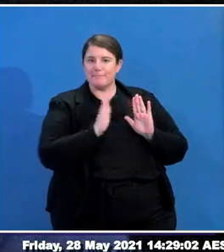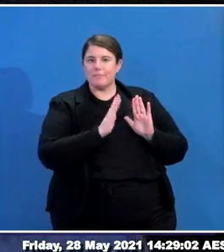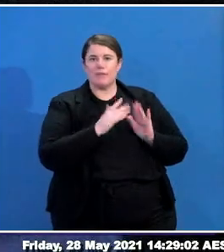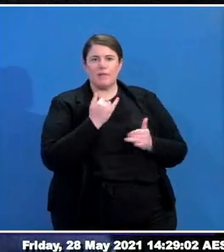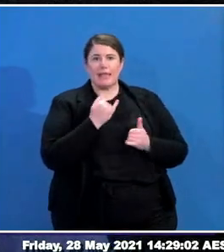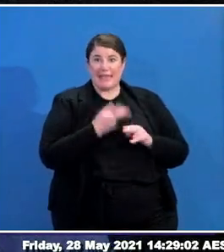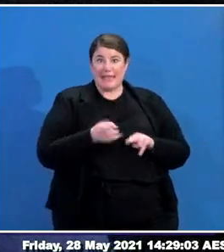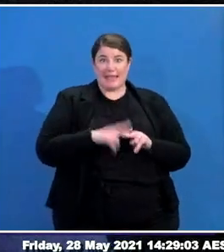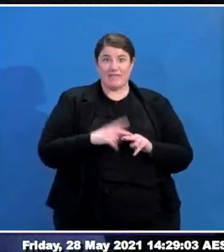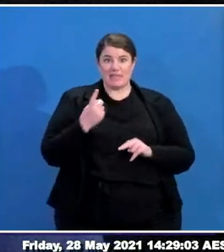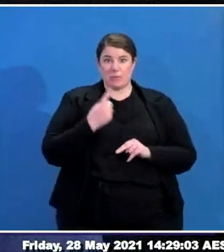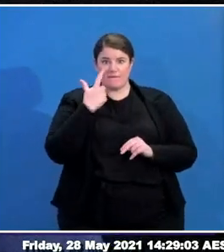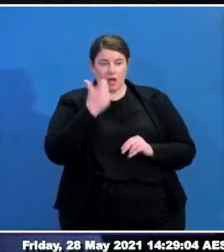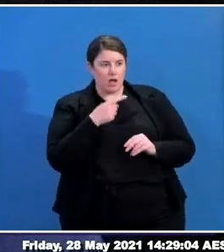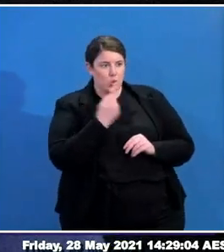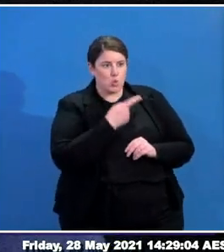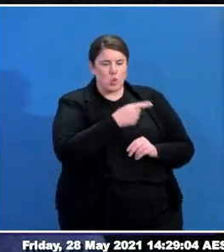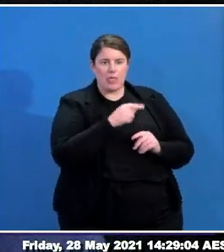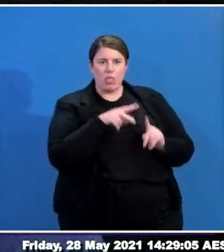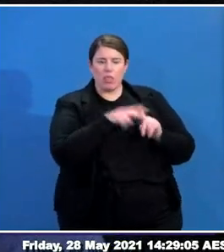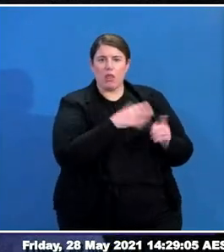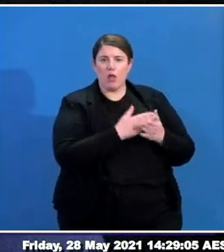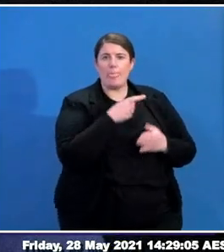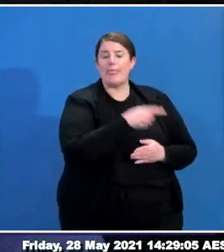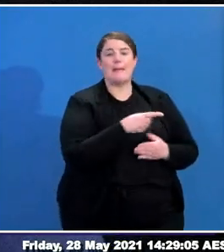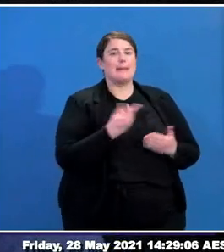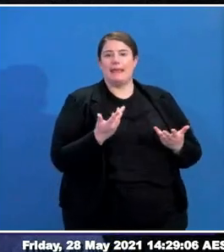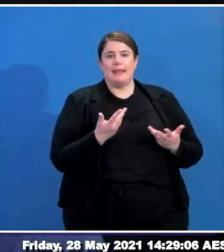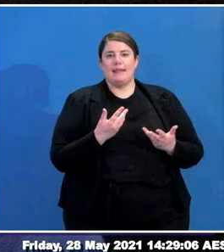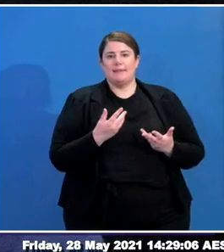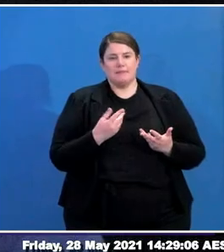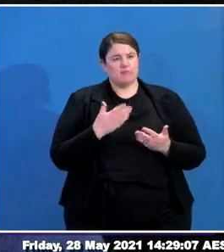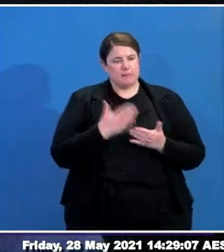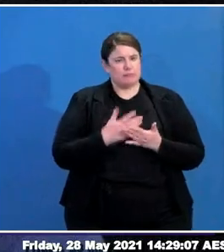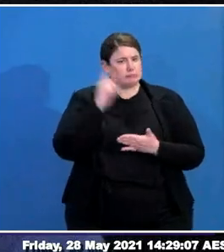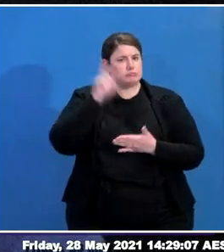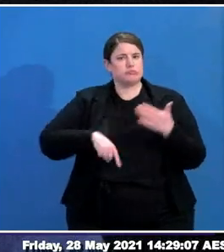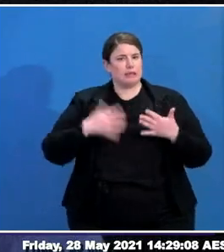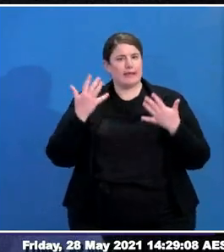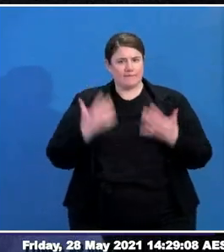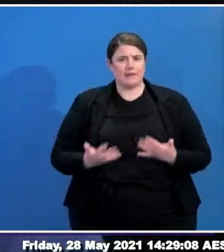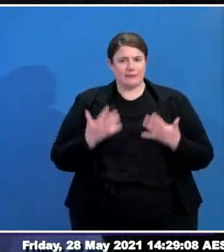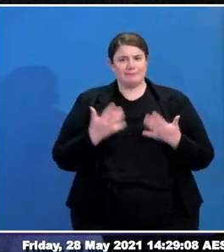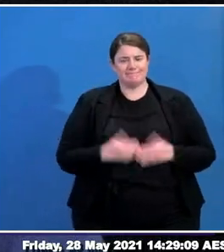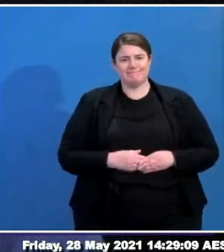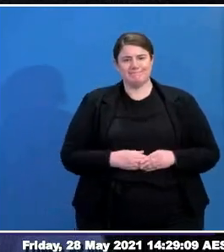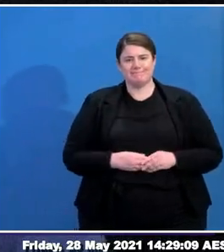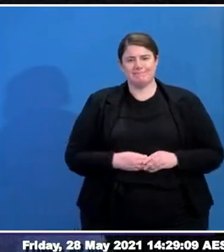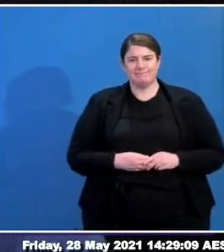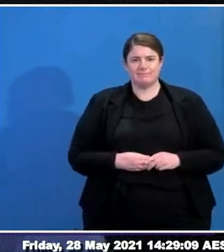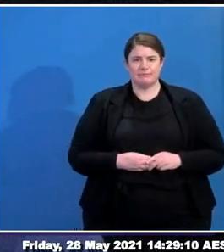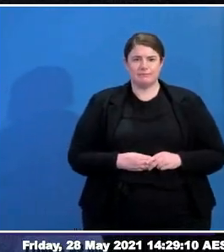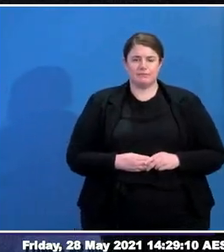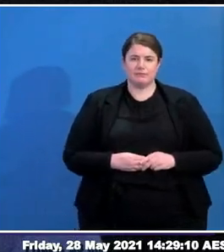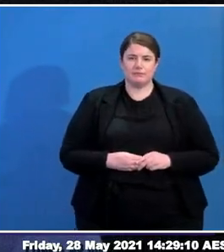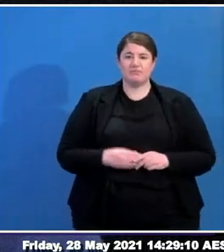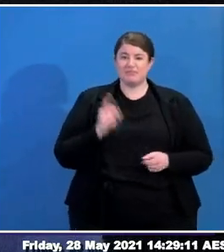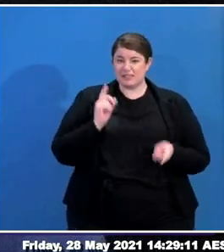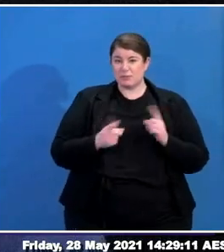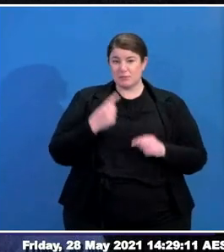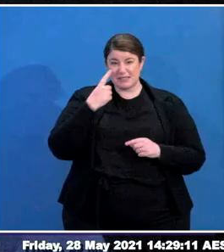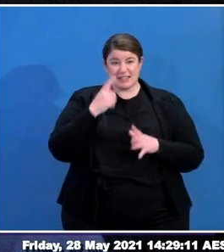against retaliation that you sometimes see examples in that environment